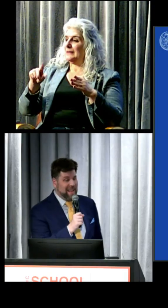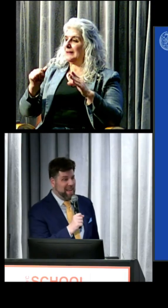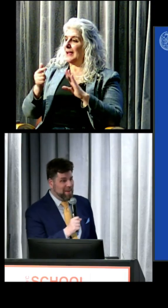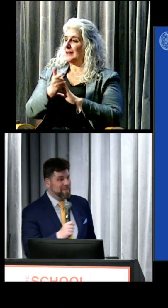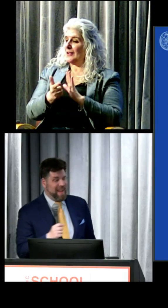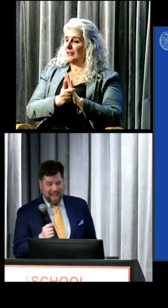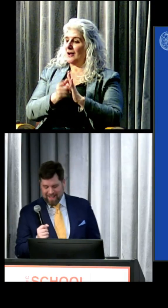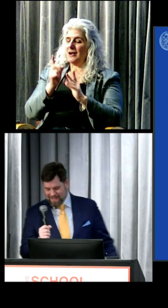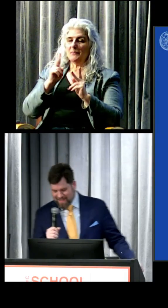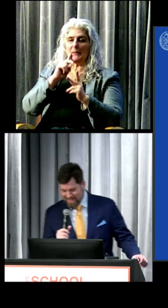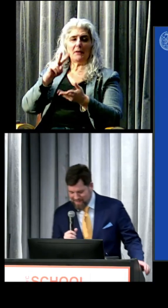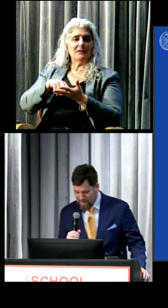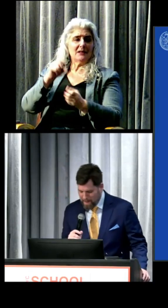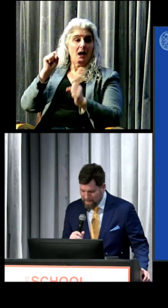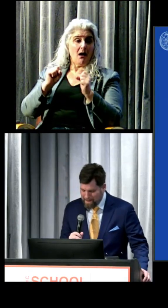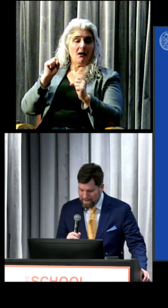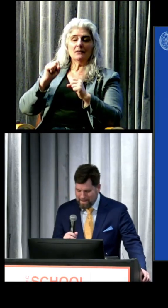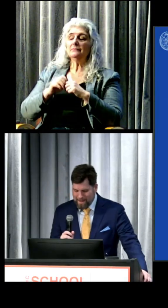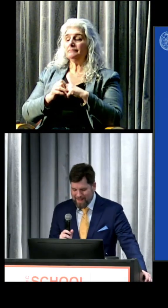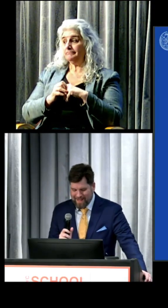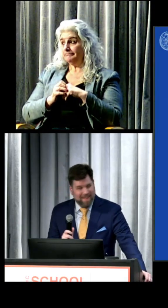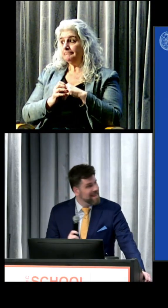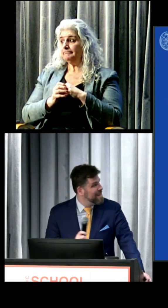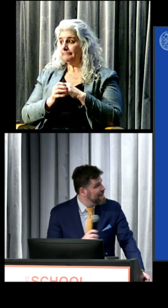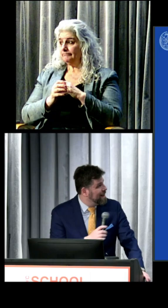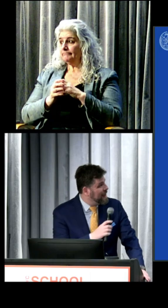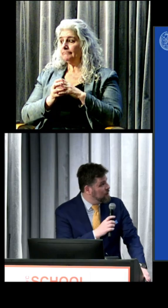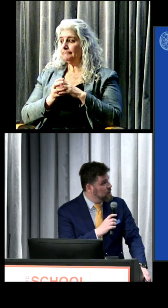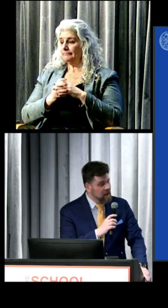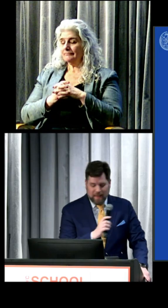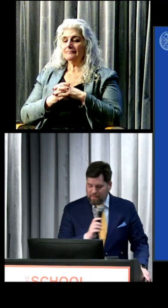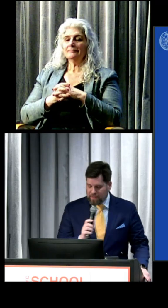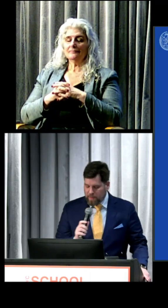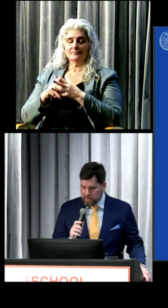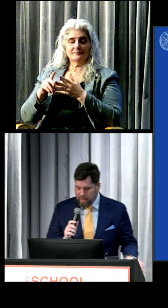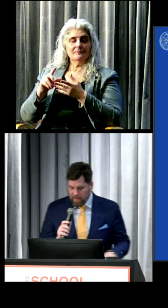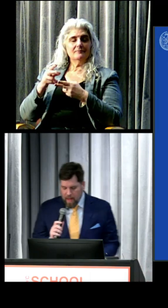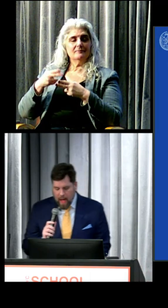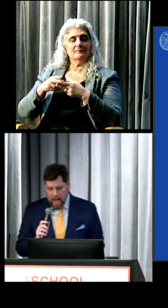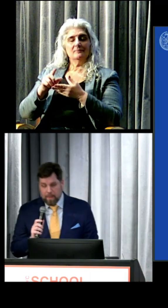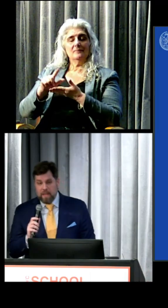It's important to to make sure that people, there is no right or wrong answer.